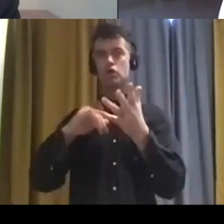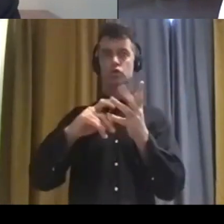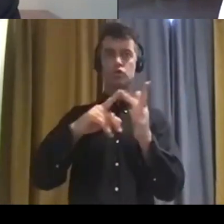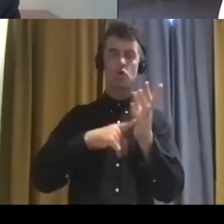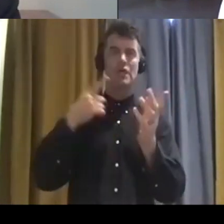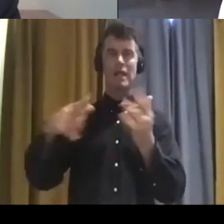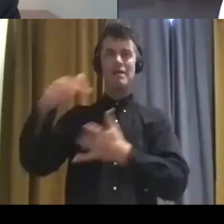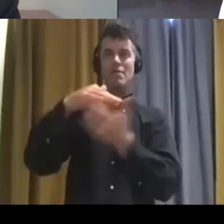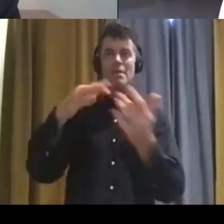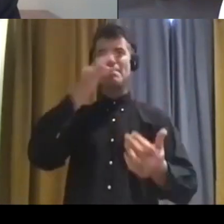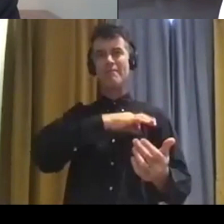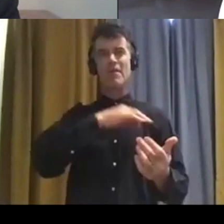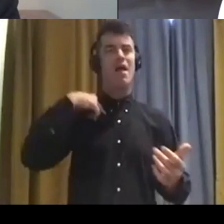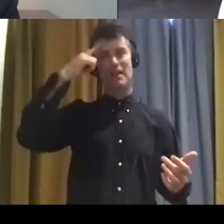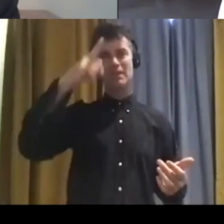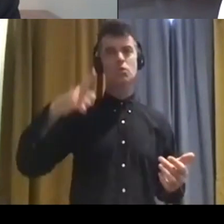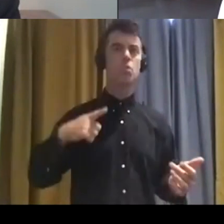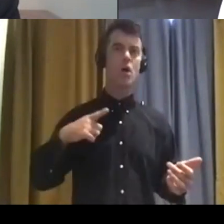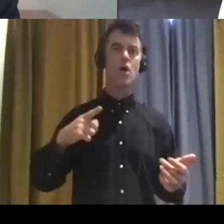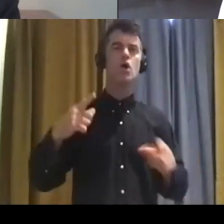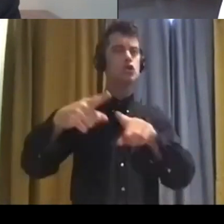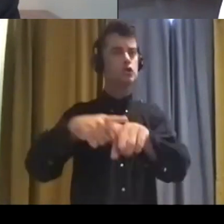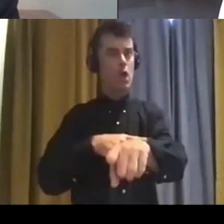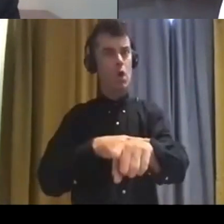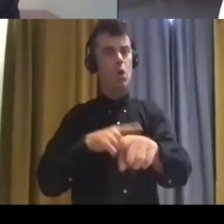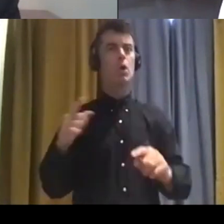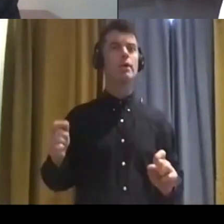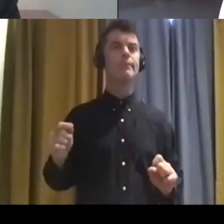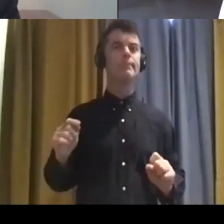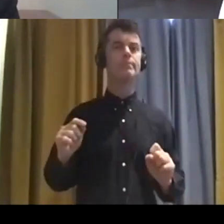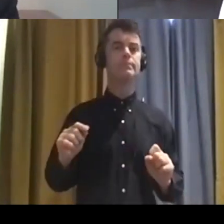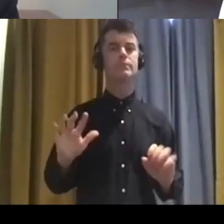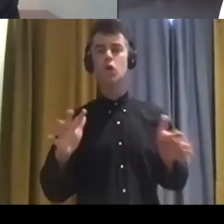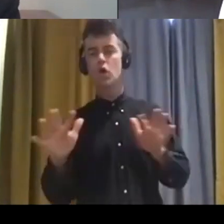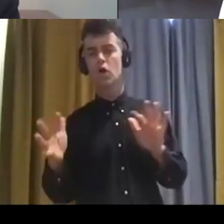benefit and I think that's why it's been slow in terms of kind of bringing more capital